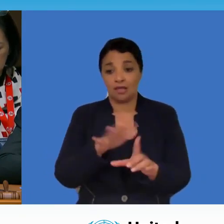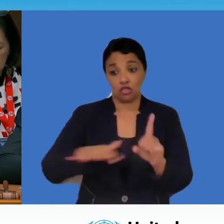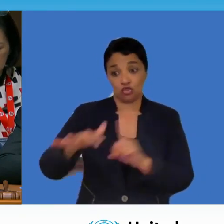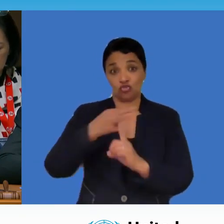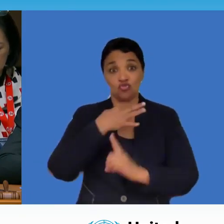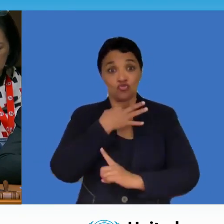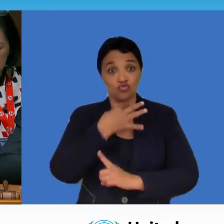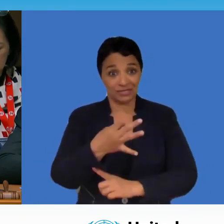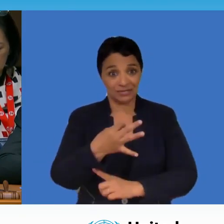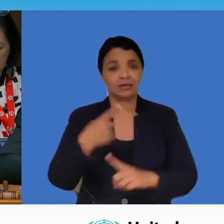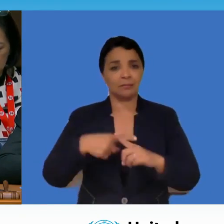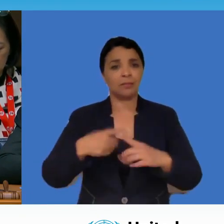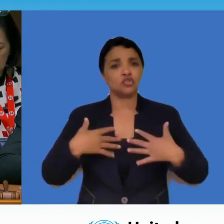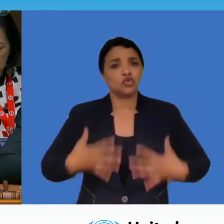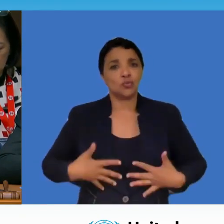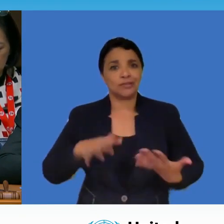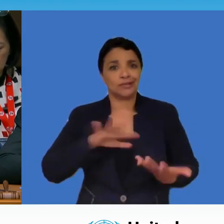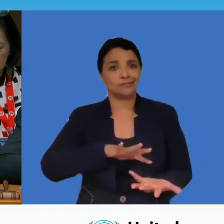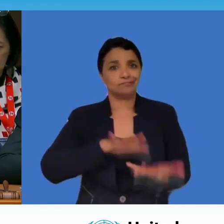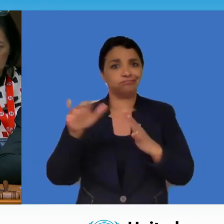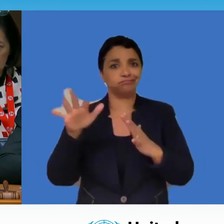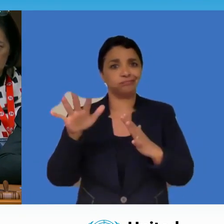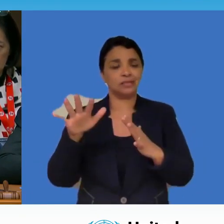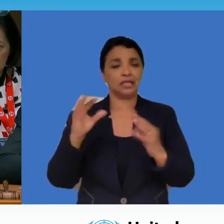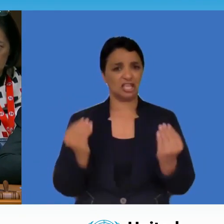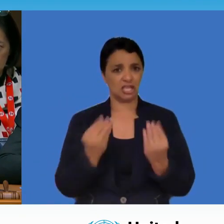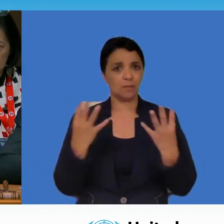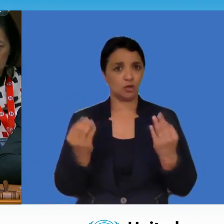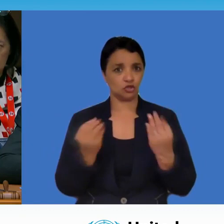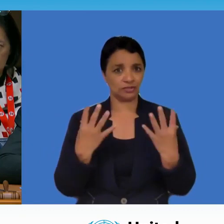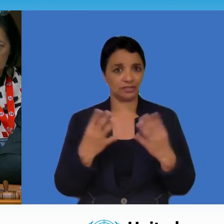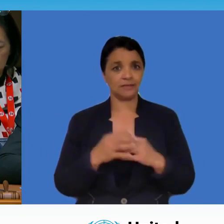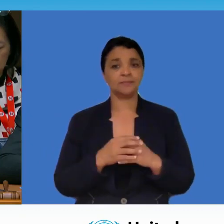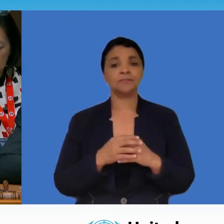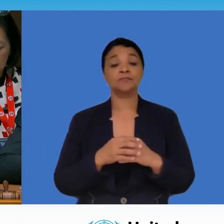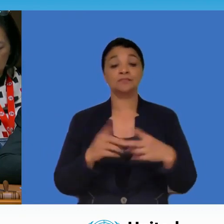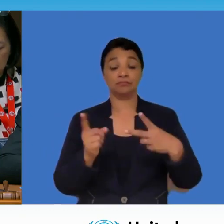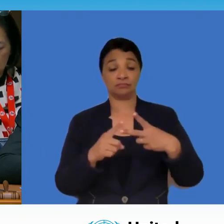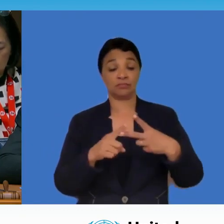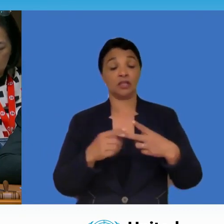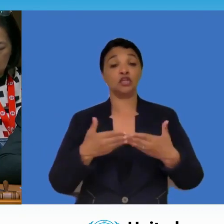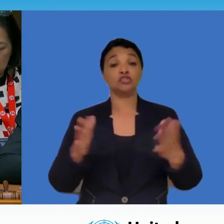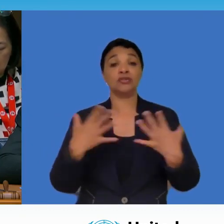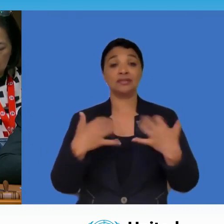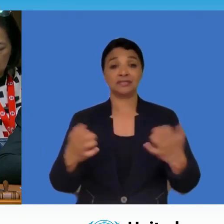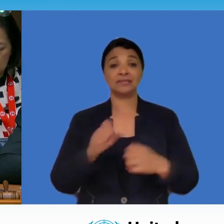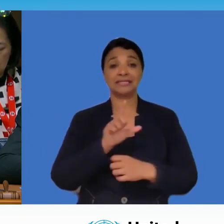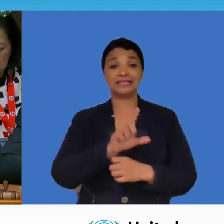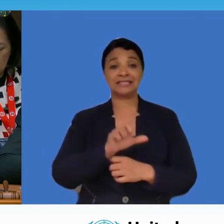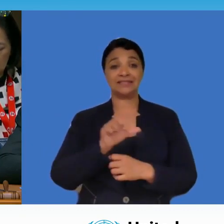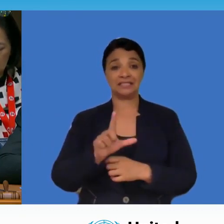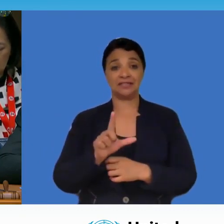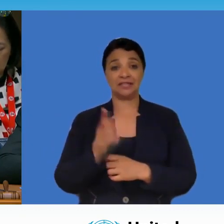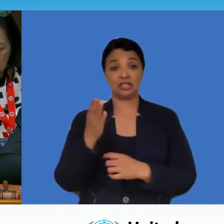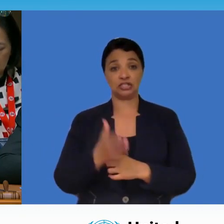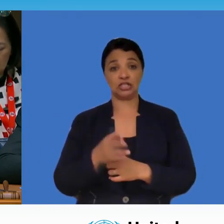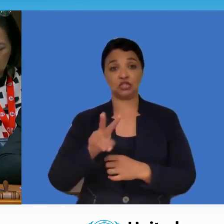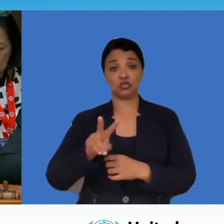in situations of risk and humanitarian emergencies also in response to General Assembly resolution 77